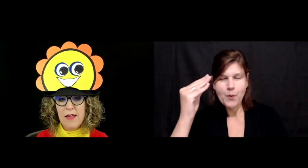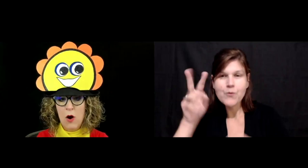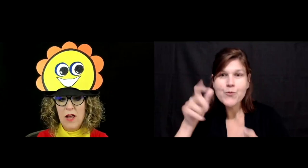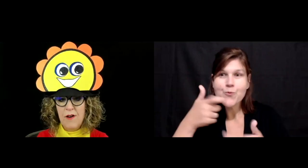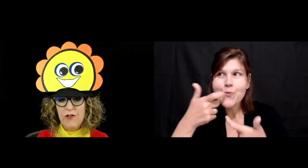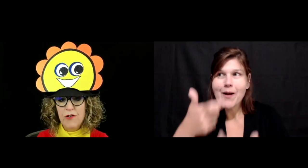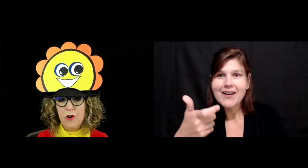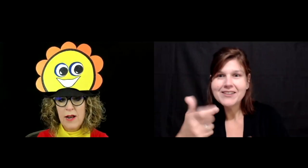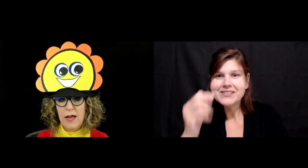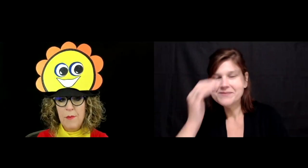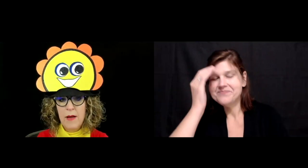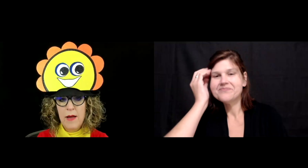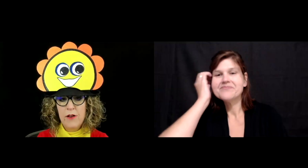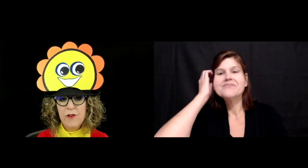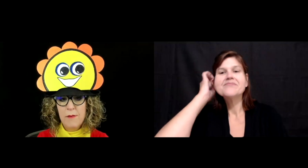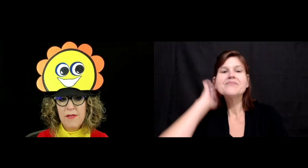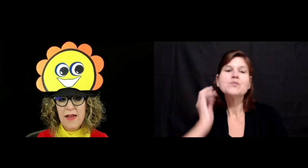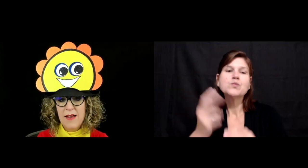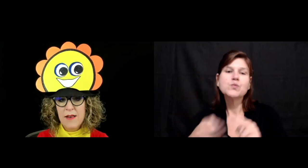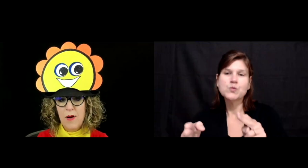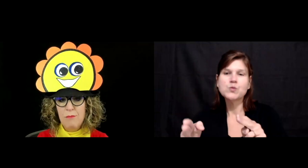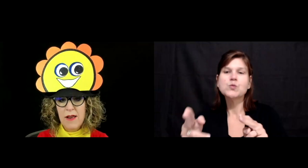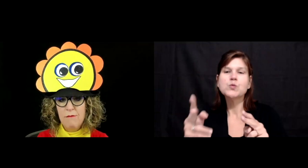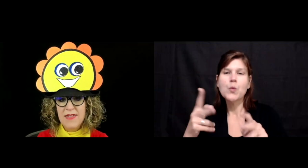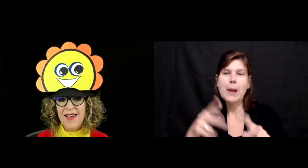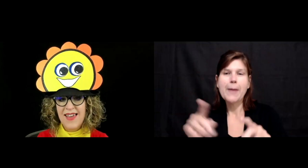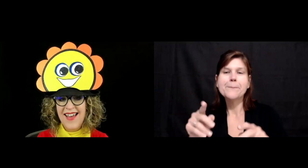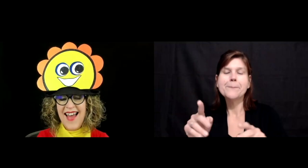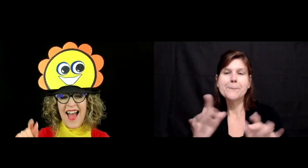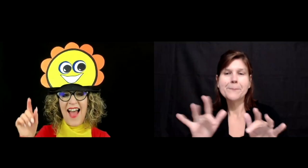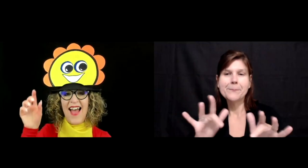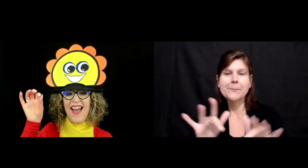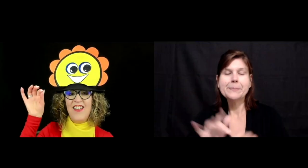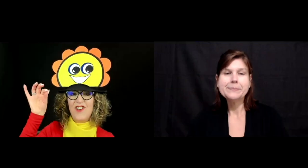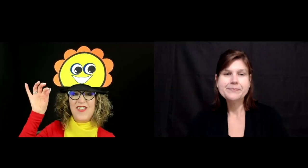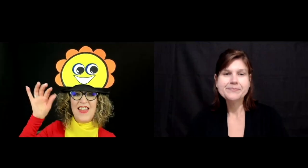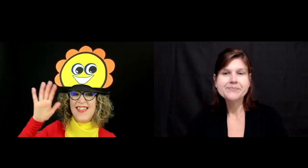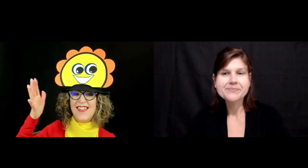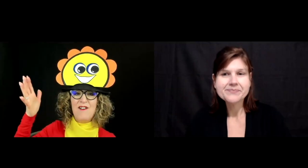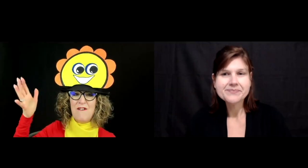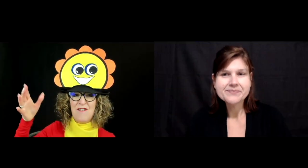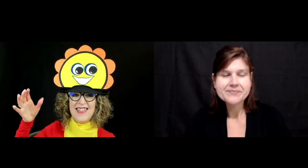it's only a very short clip. Just a second while I bring it ready. Just this, it's so lovely